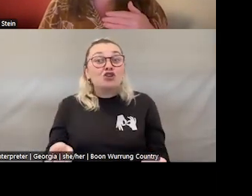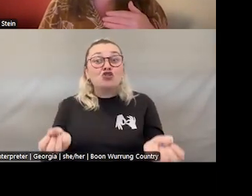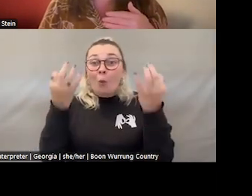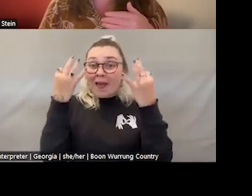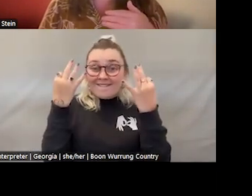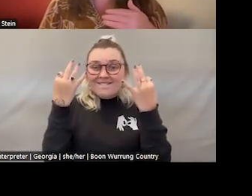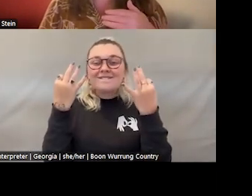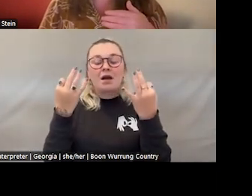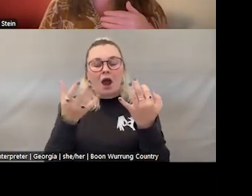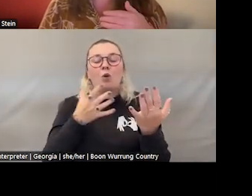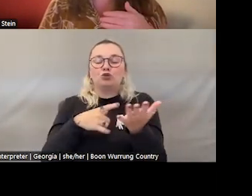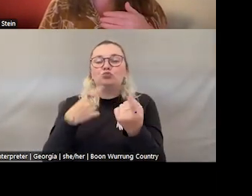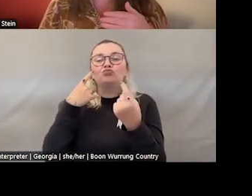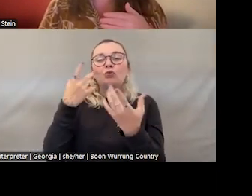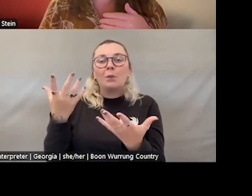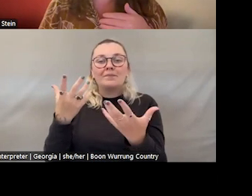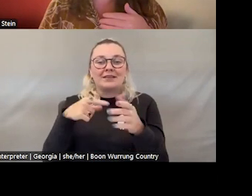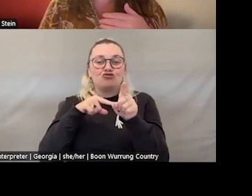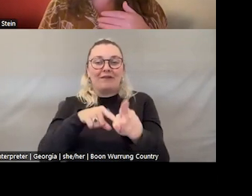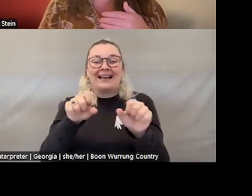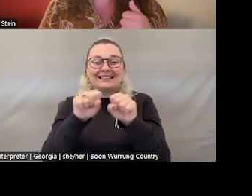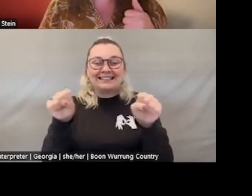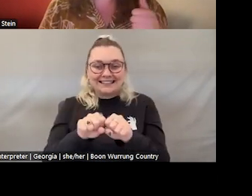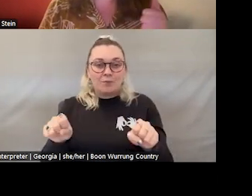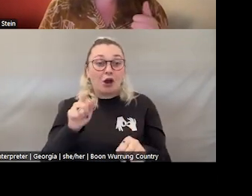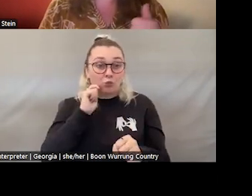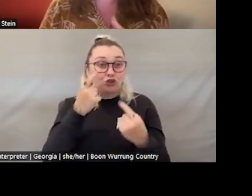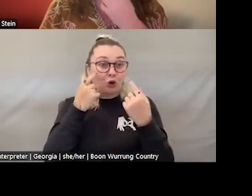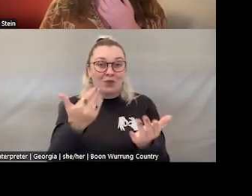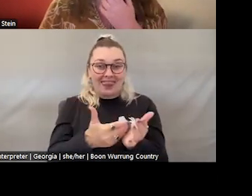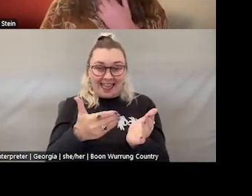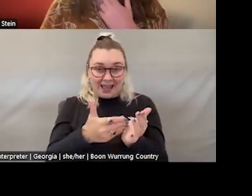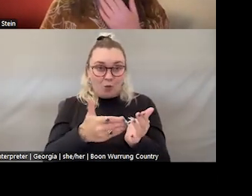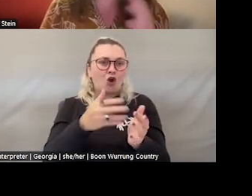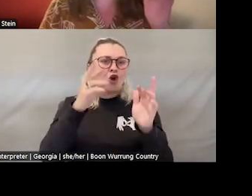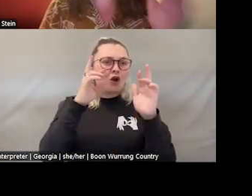I did want to share with you a tracking system which I will show now. Hopefully you have